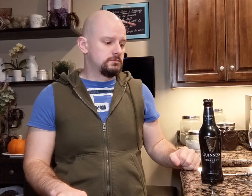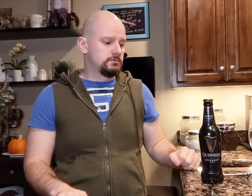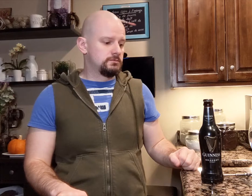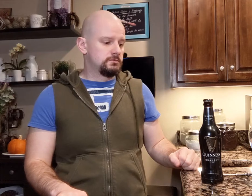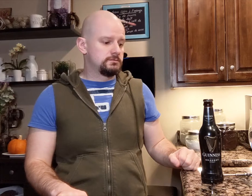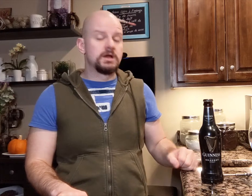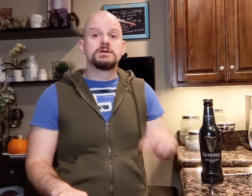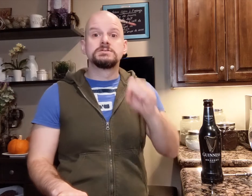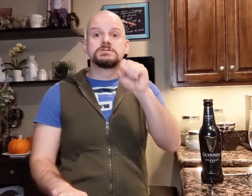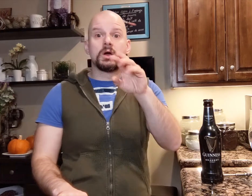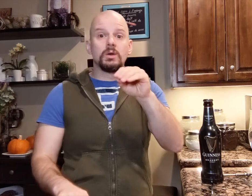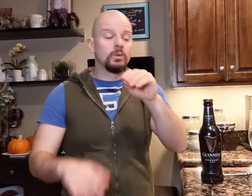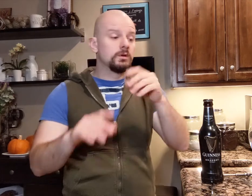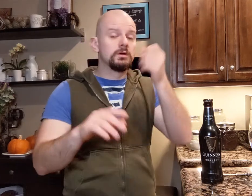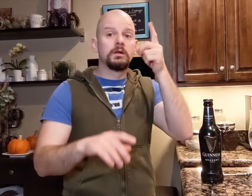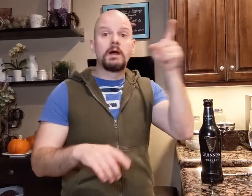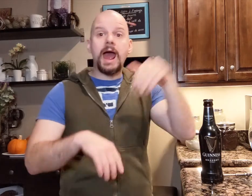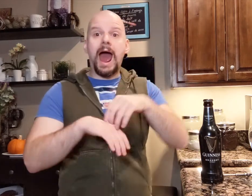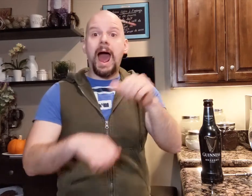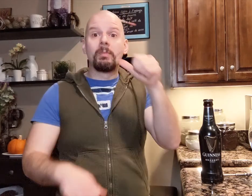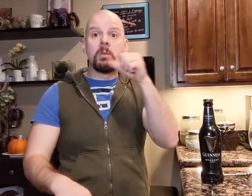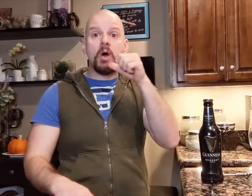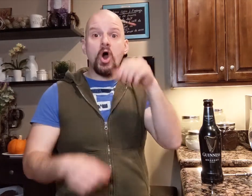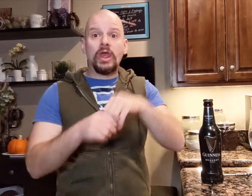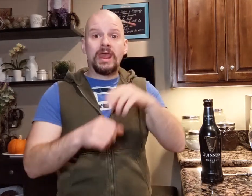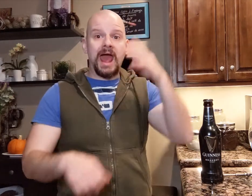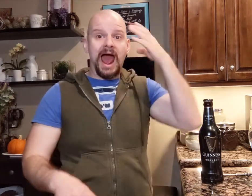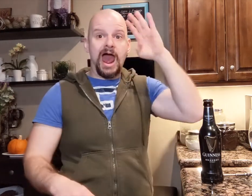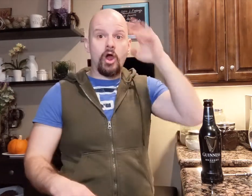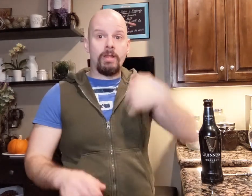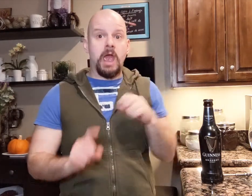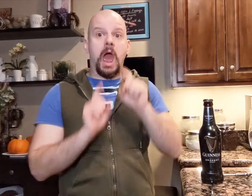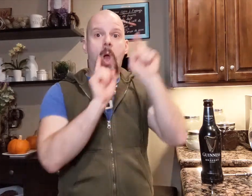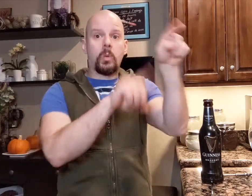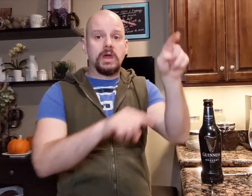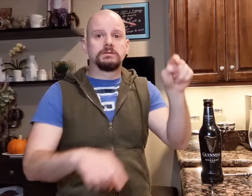I went to a bar in Ireland and